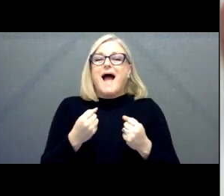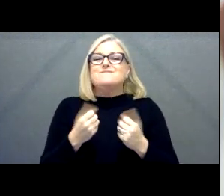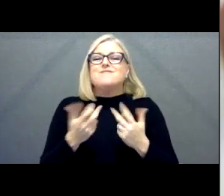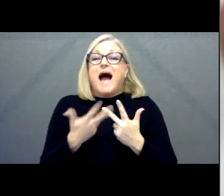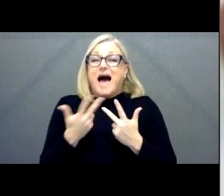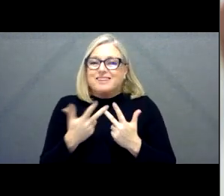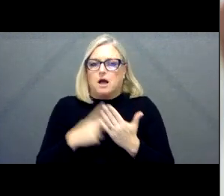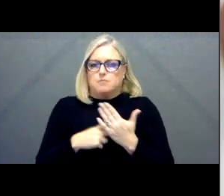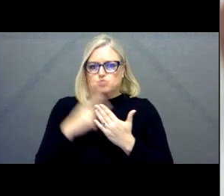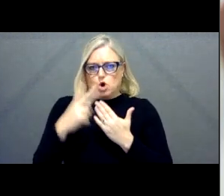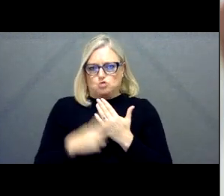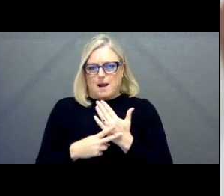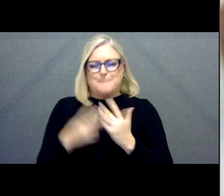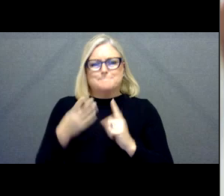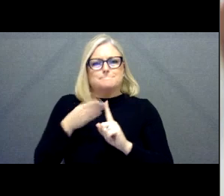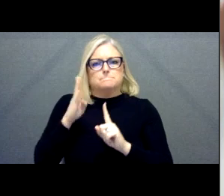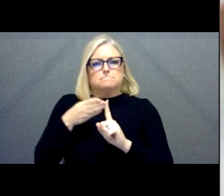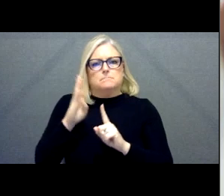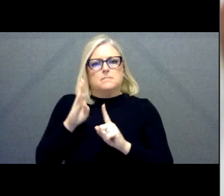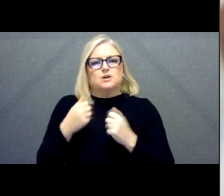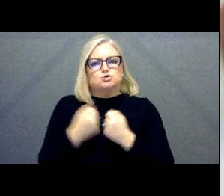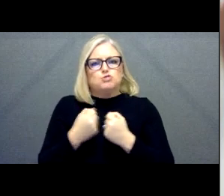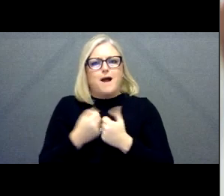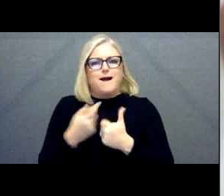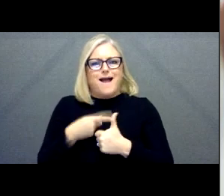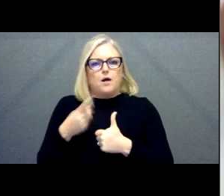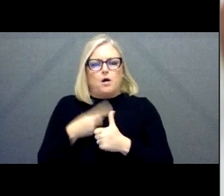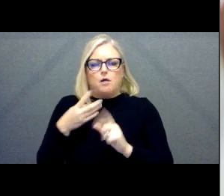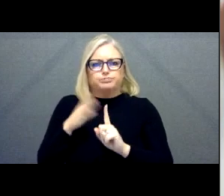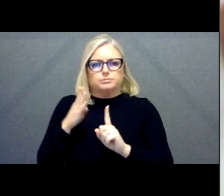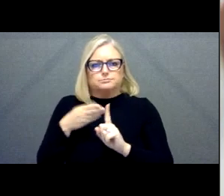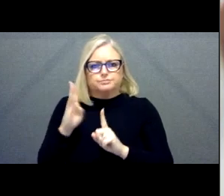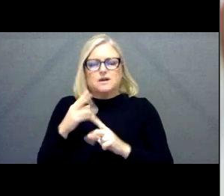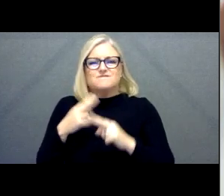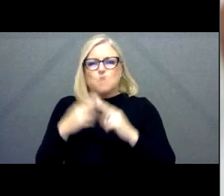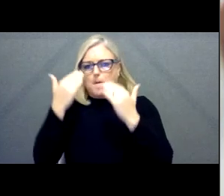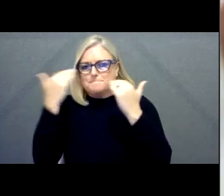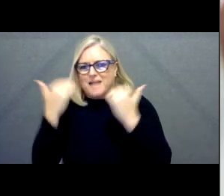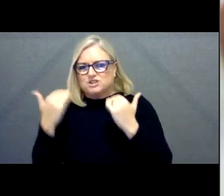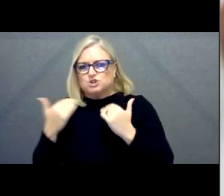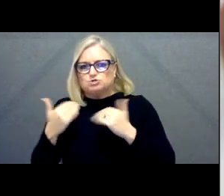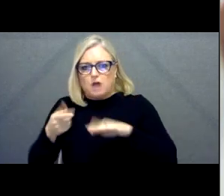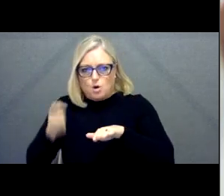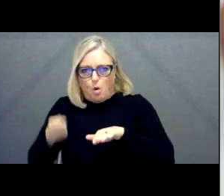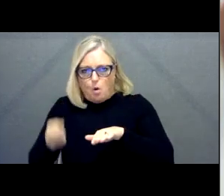in every uh magistrates court and children's court across Queensland um and they are really a brief